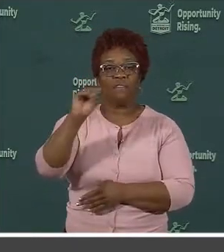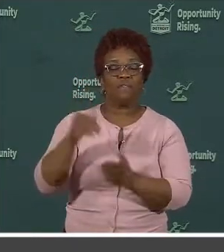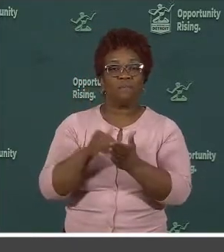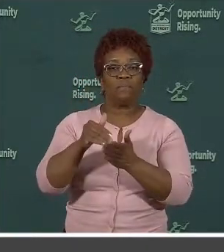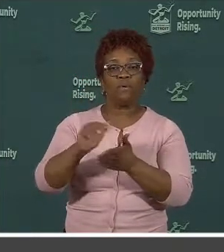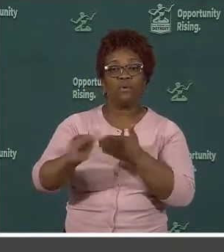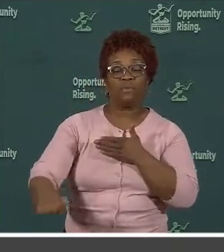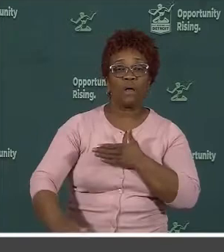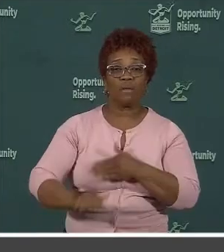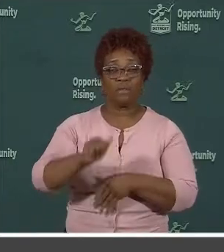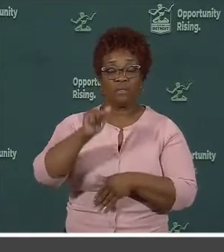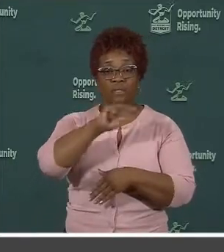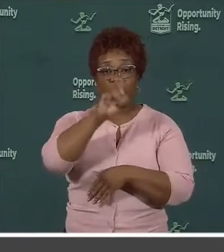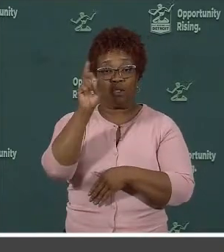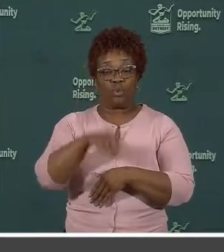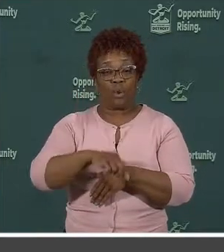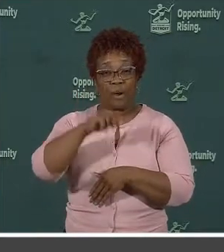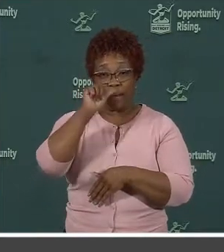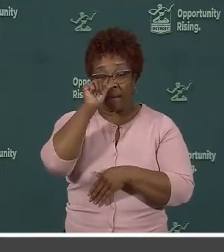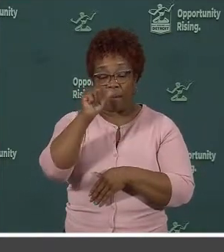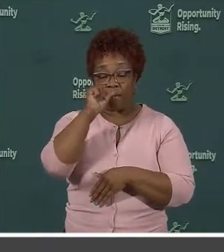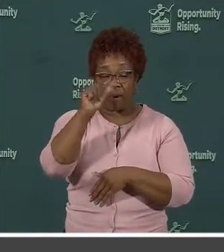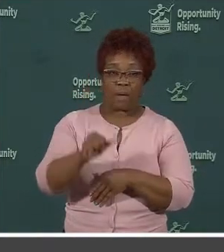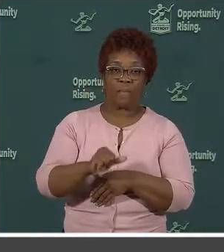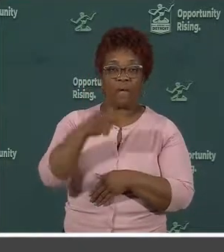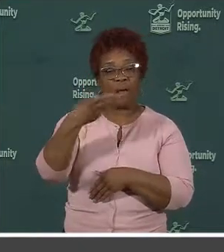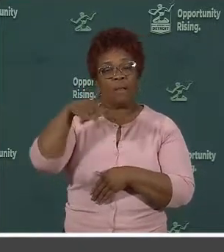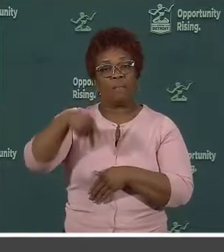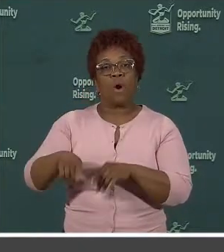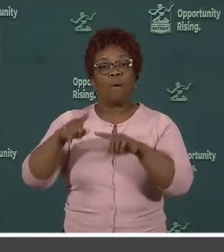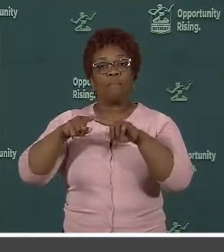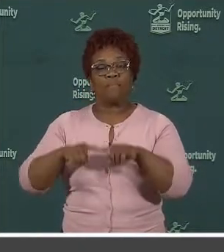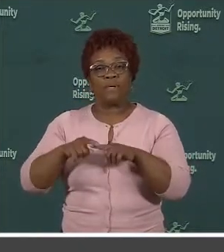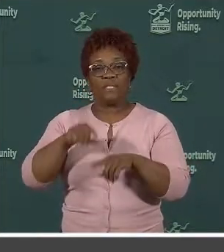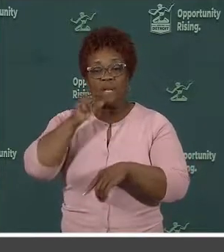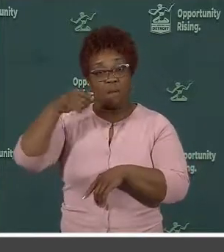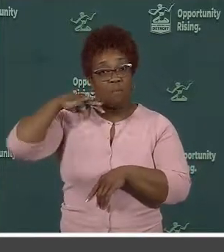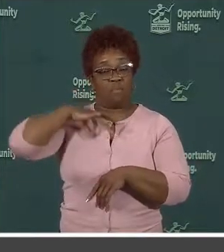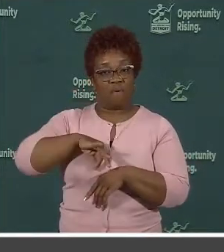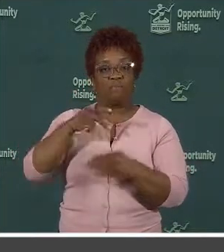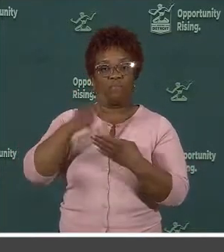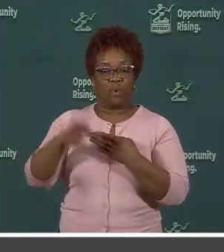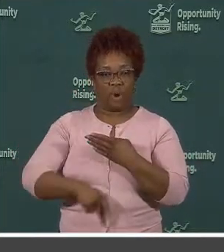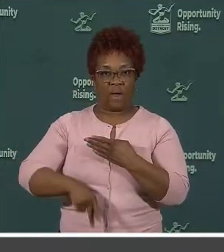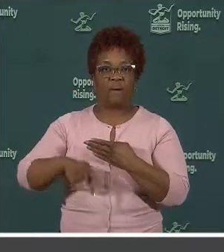PARK BASED NONPROFIT PROGRAMS BY 2025 ALL FOCUSED ON HELPING